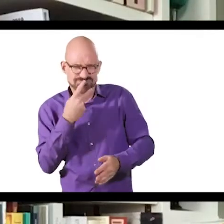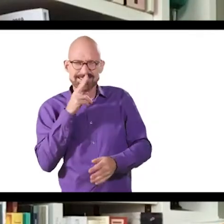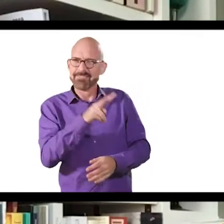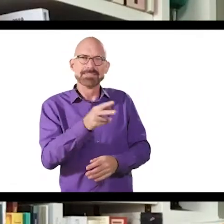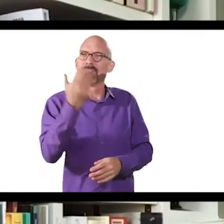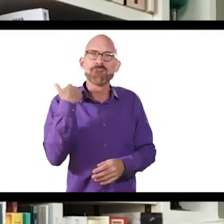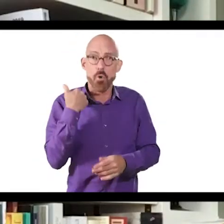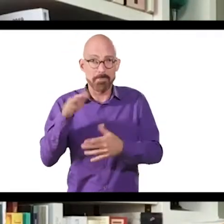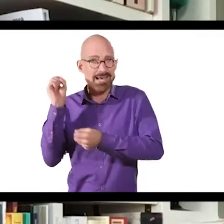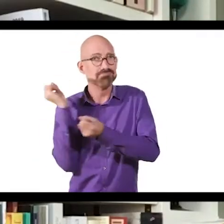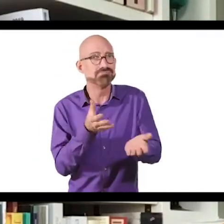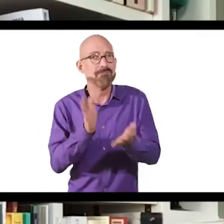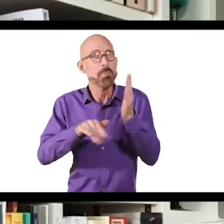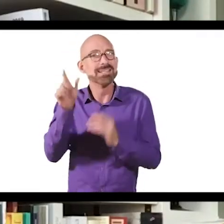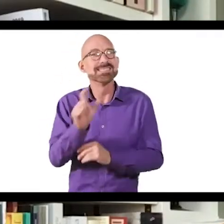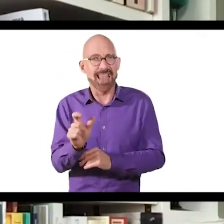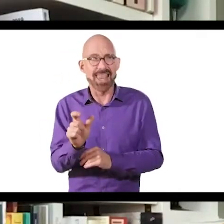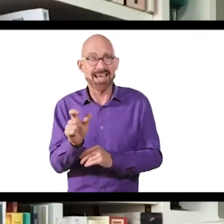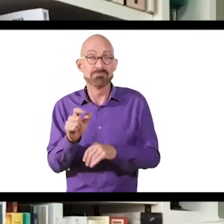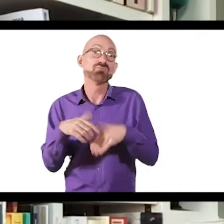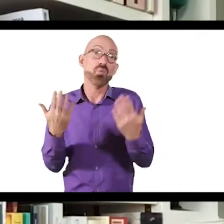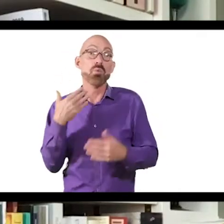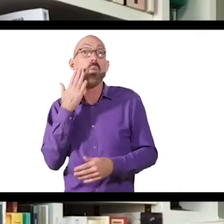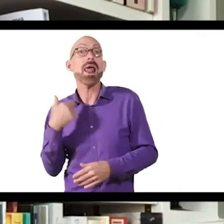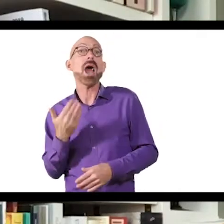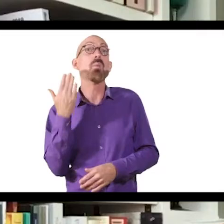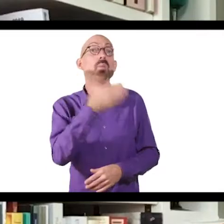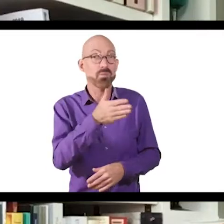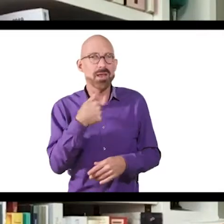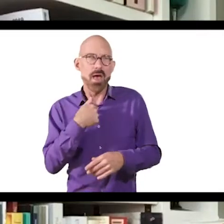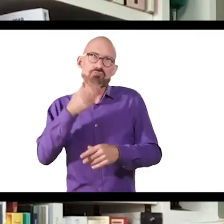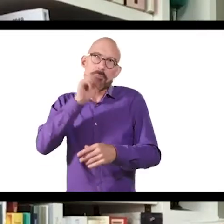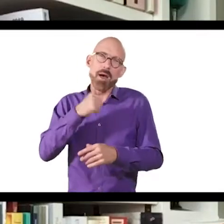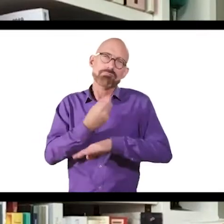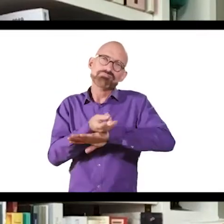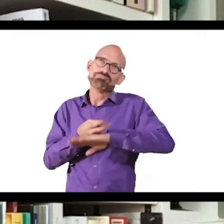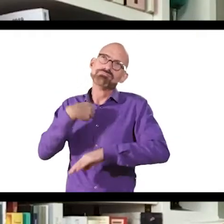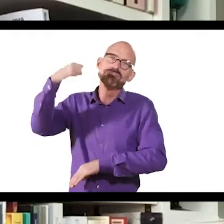looking at this monumental thighs and ass he had, such a powerful man, beautiful man, thinking,